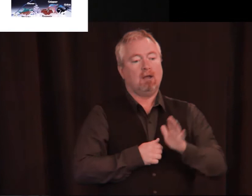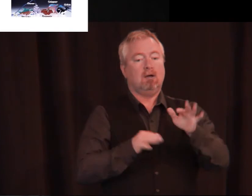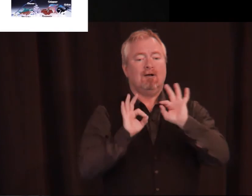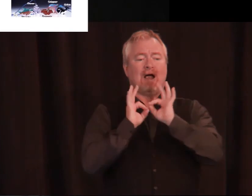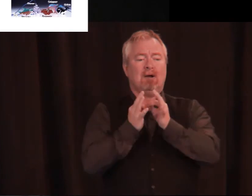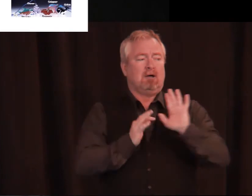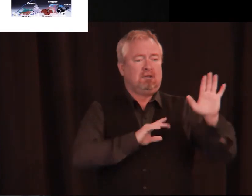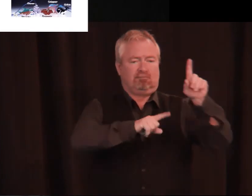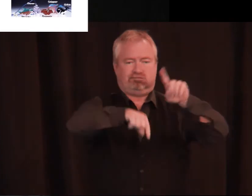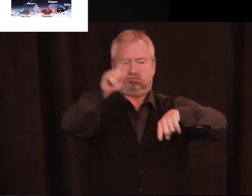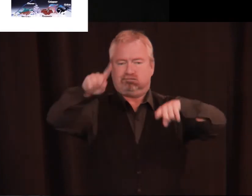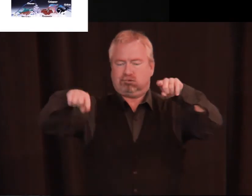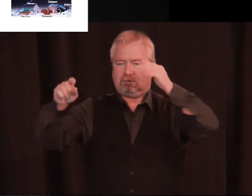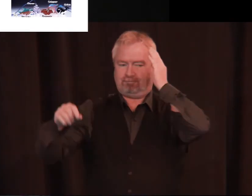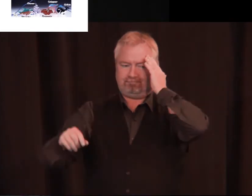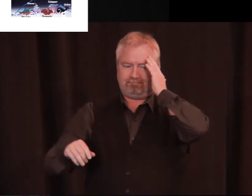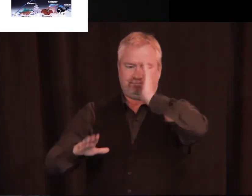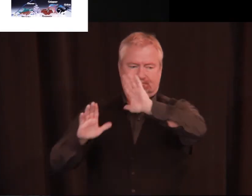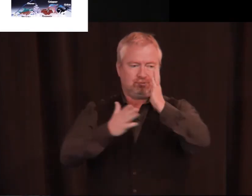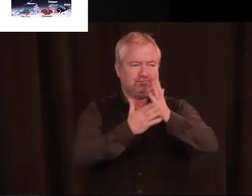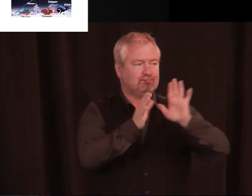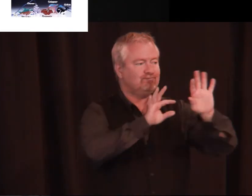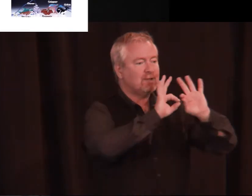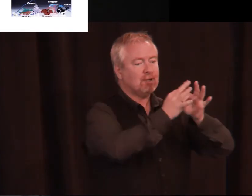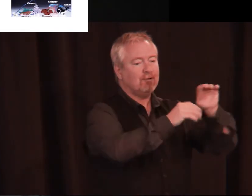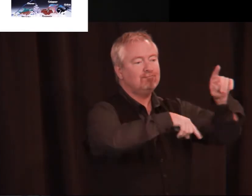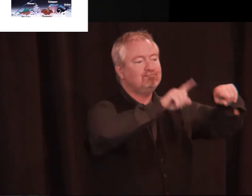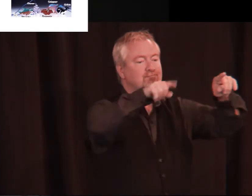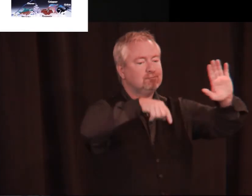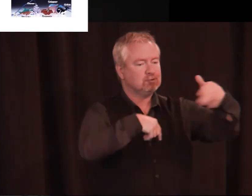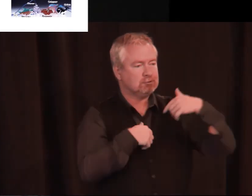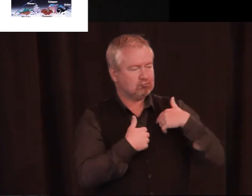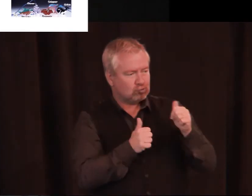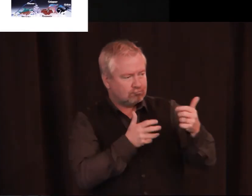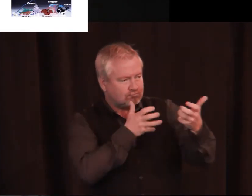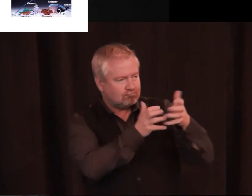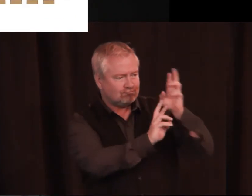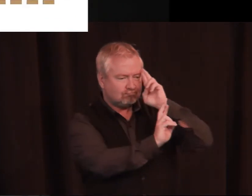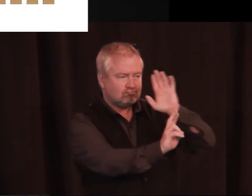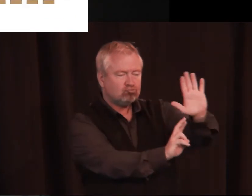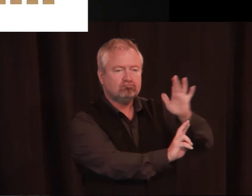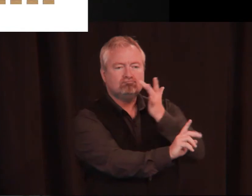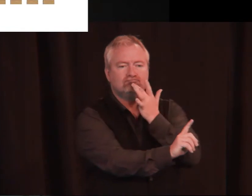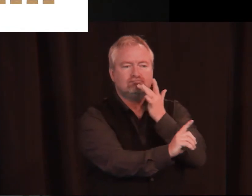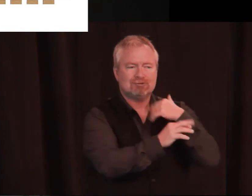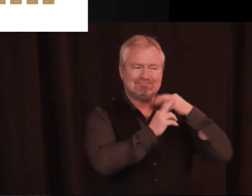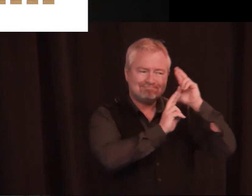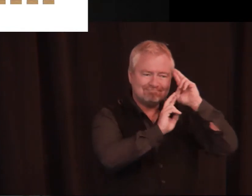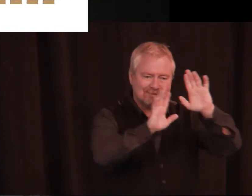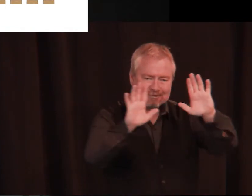and being able to try to address that with the families is really important. Okay.